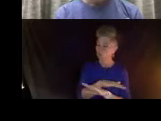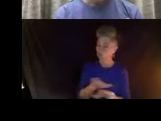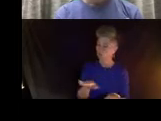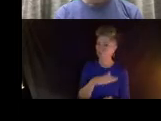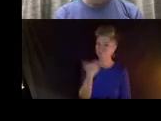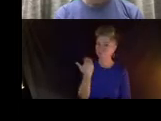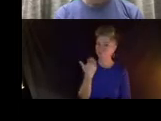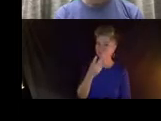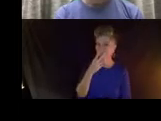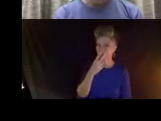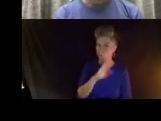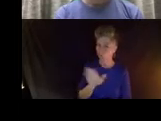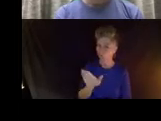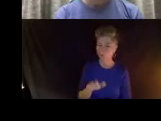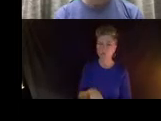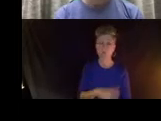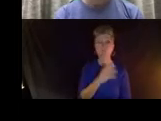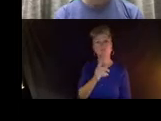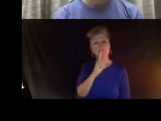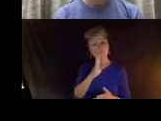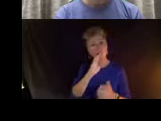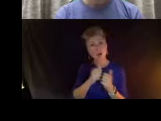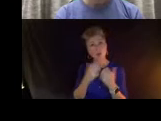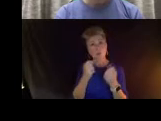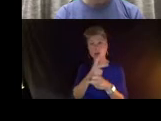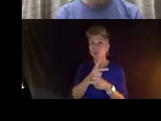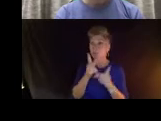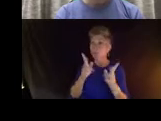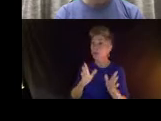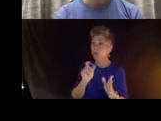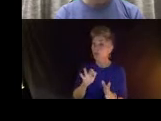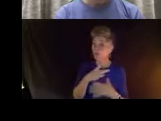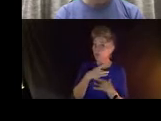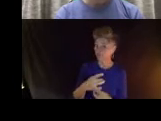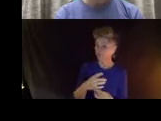Definitely talk to your healthcare provider if you're interested in quitting because we have lots of tools that we can offer.